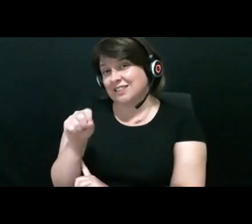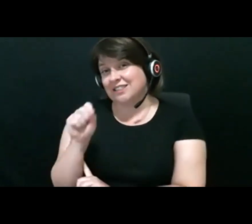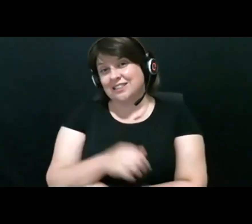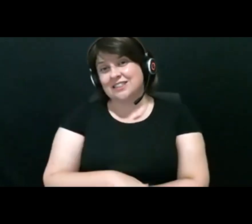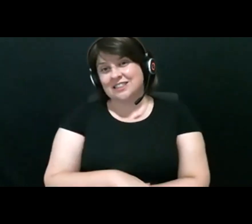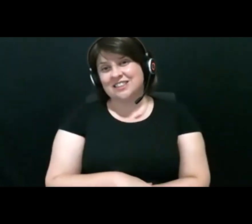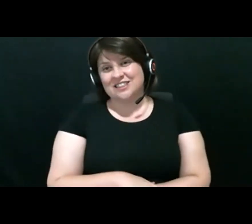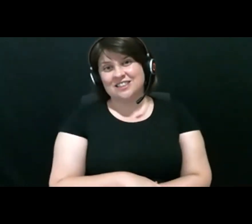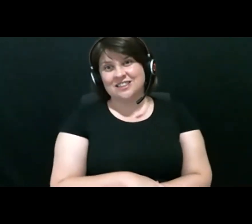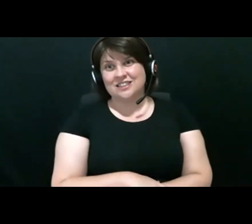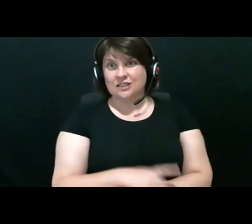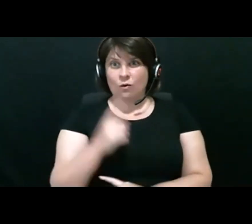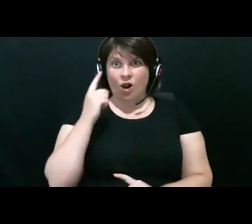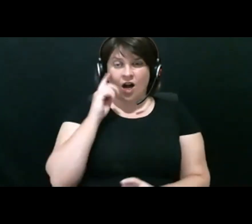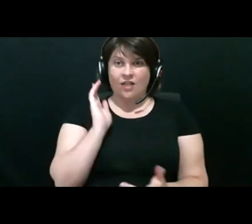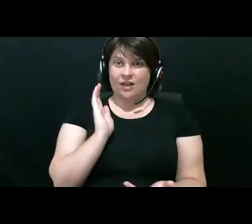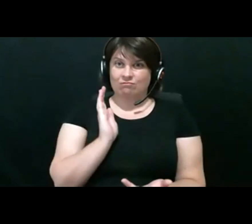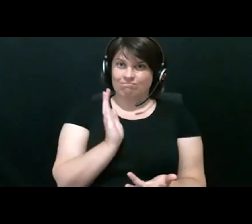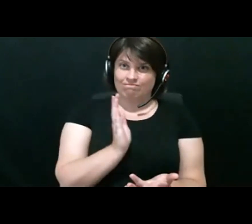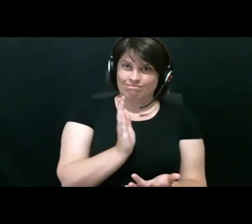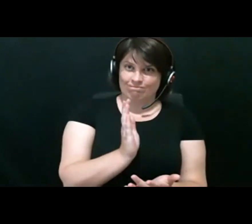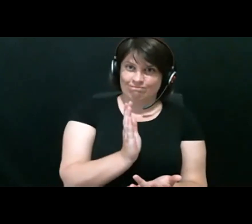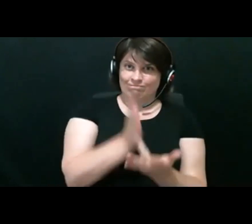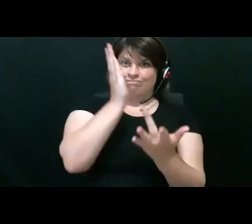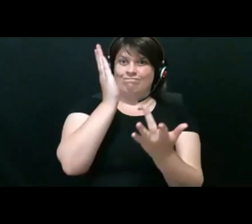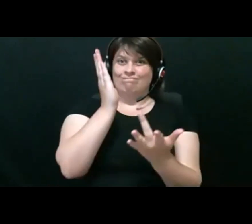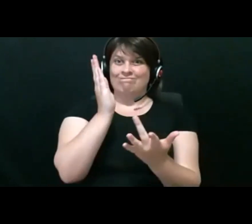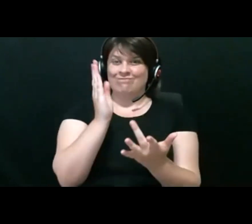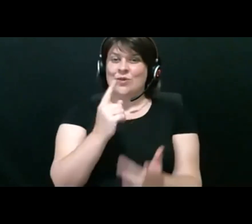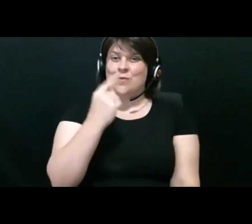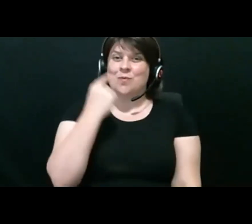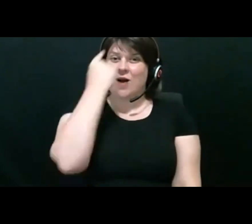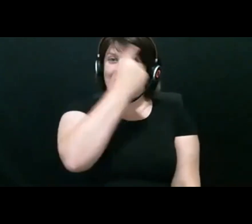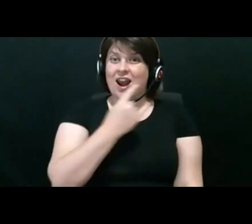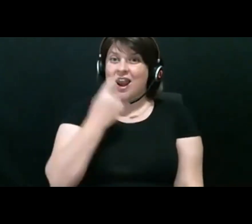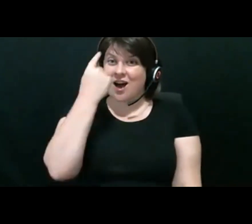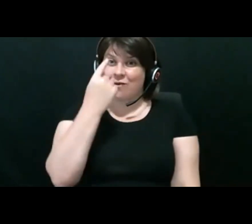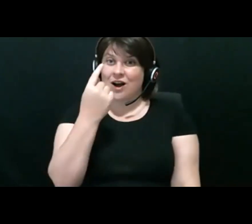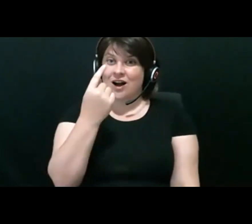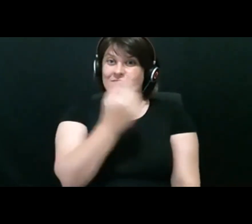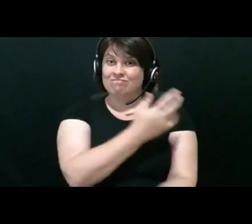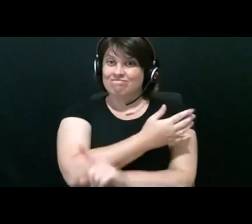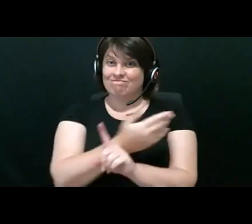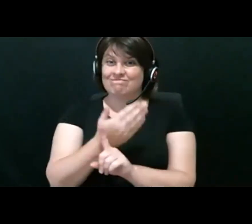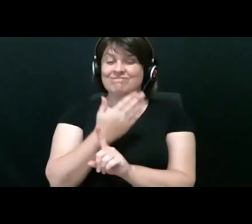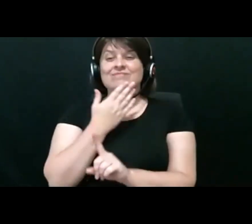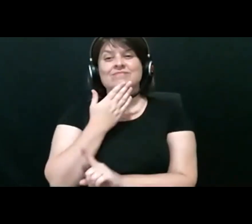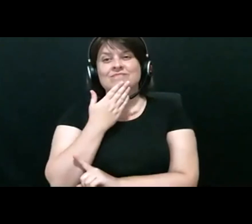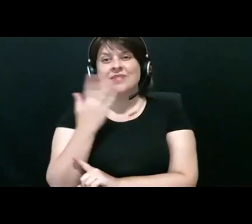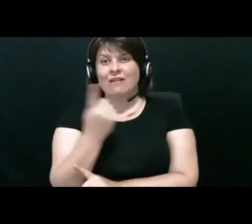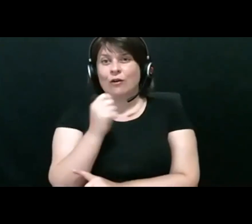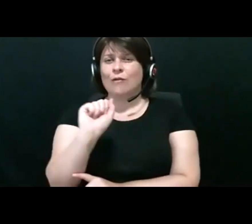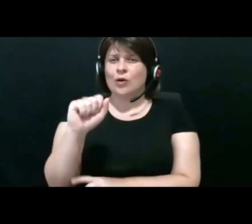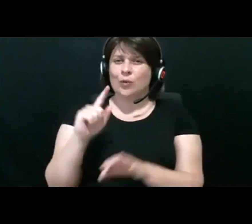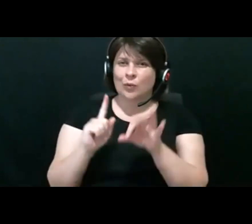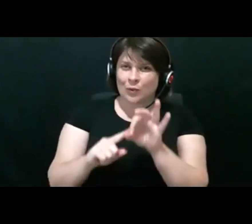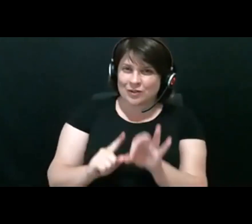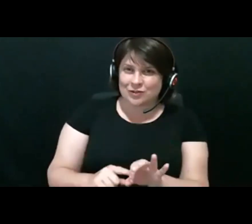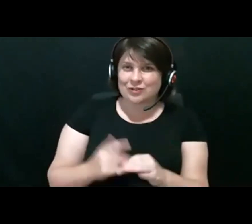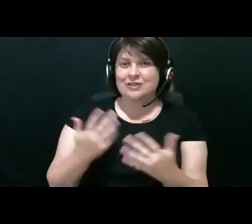We have hit the one-hour mark. So thank you, everyone for your questions. I will let you know